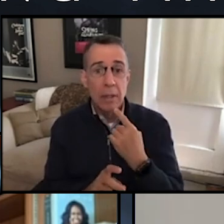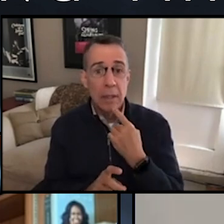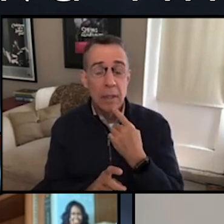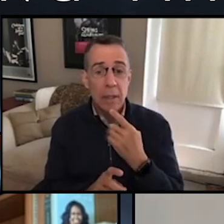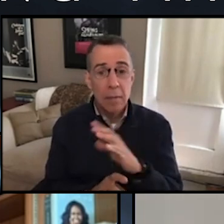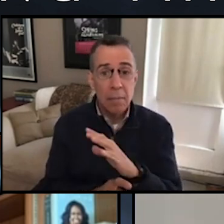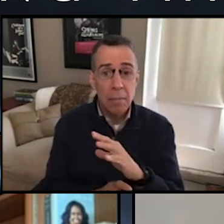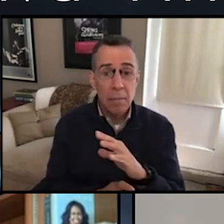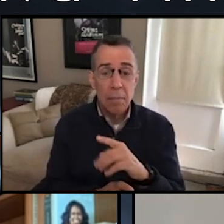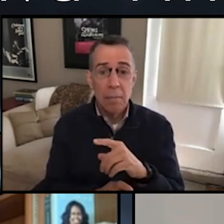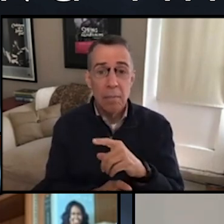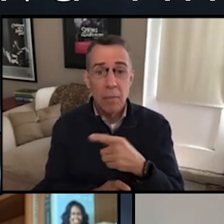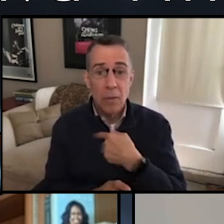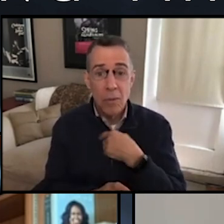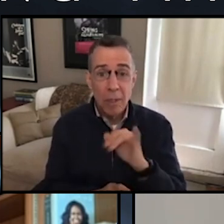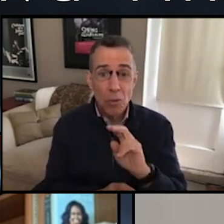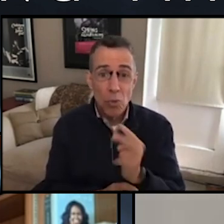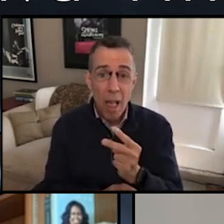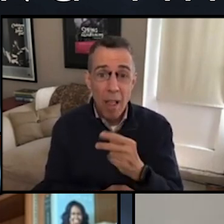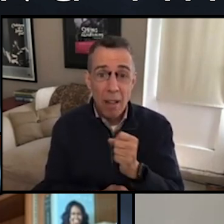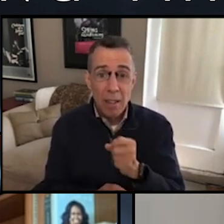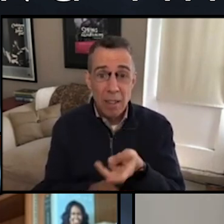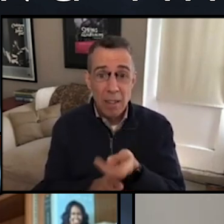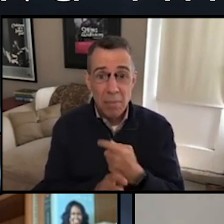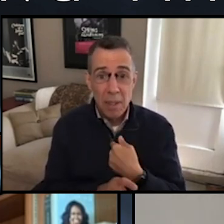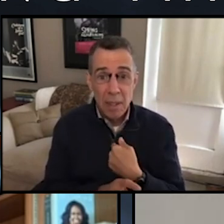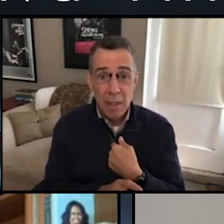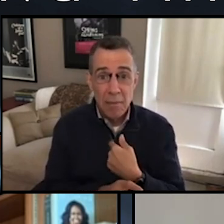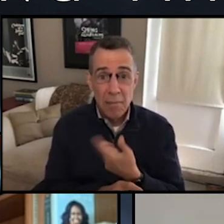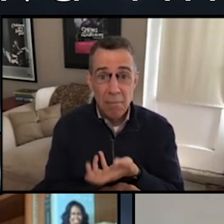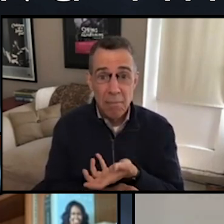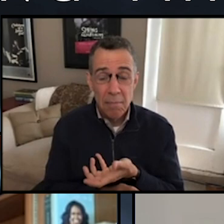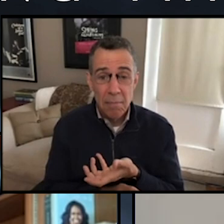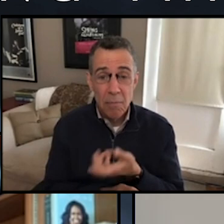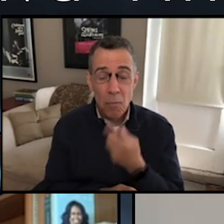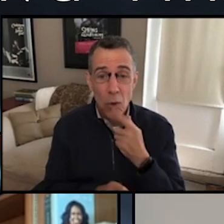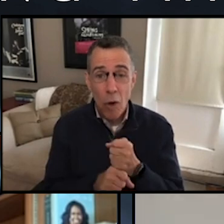man, do you have like two dollars you could spare for some coffee." And he was